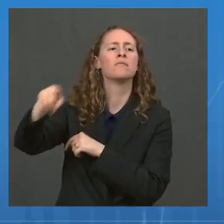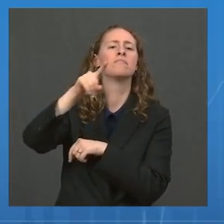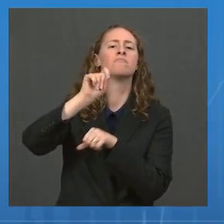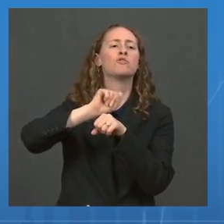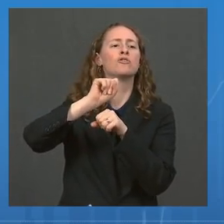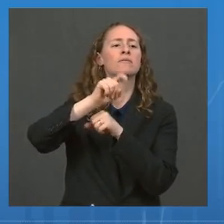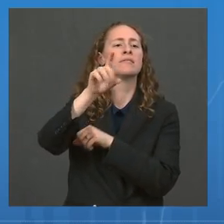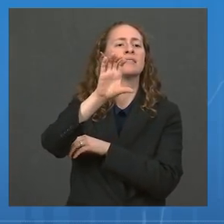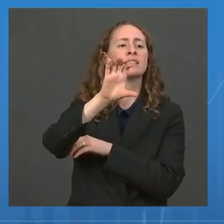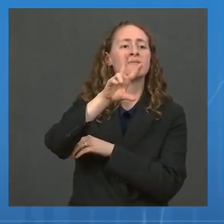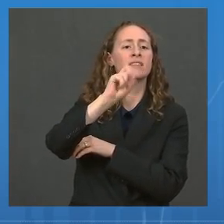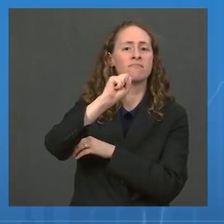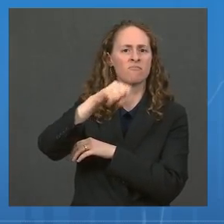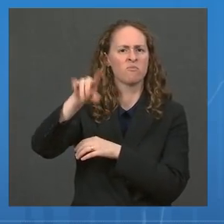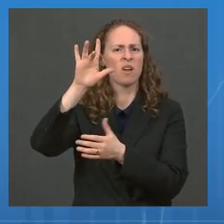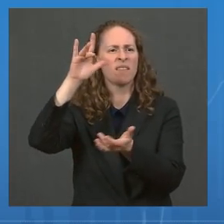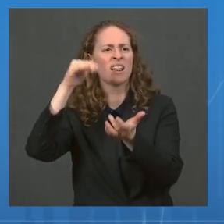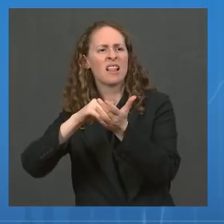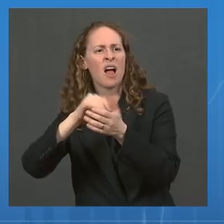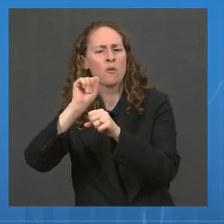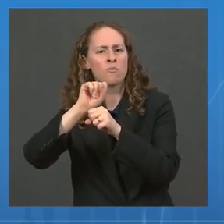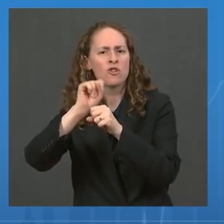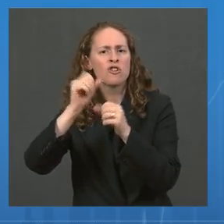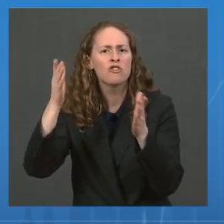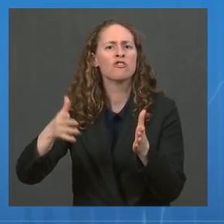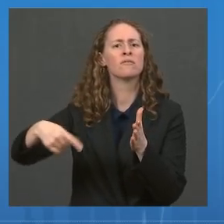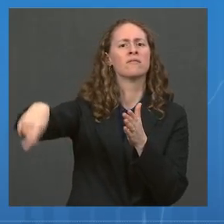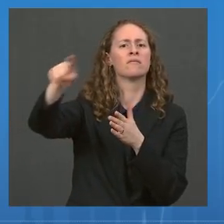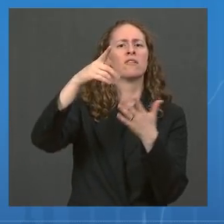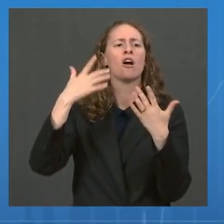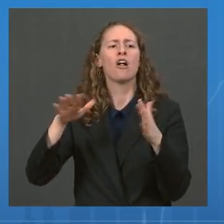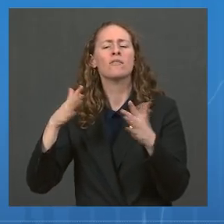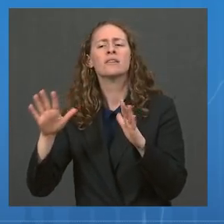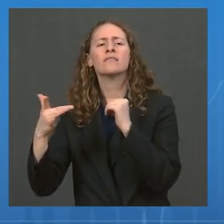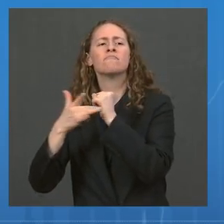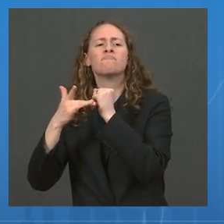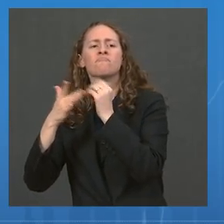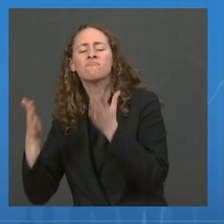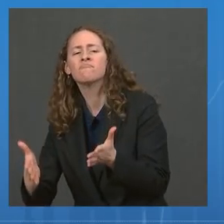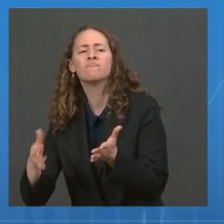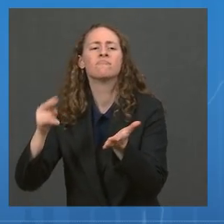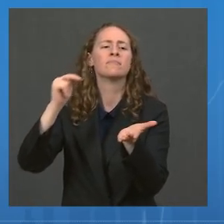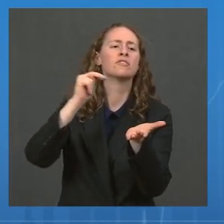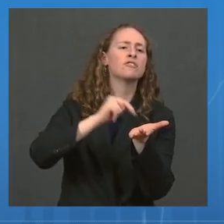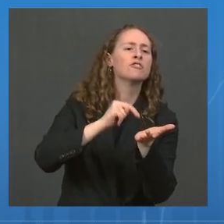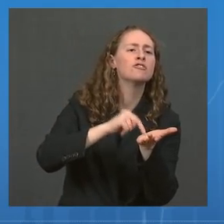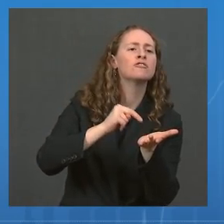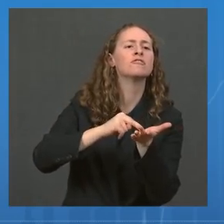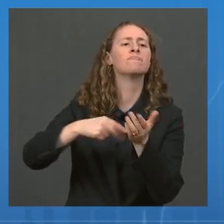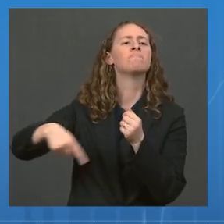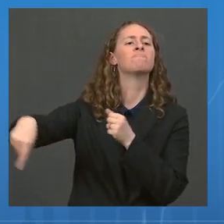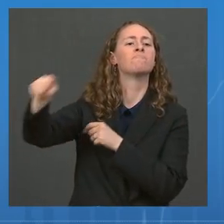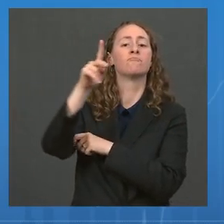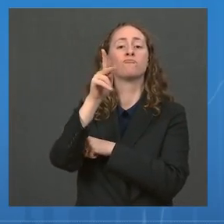including pharmacists, pharmacy techs, and nurses. And Kroger's ramping up its capacity